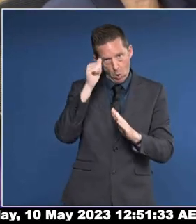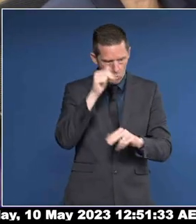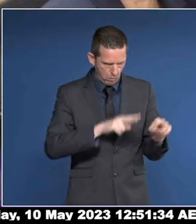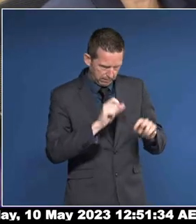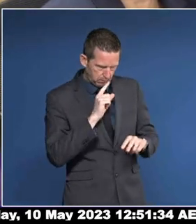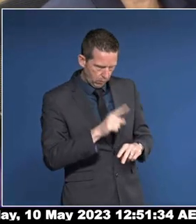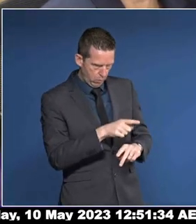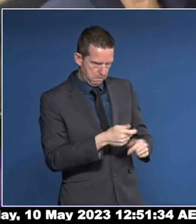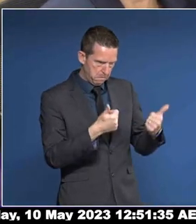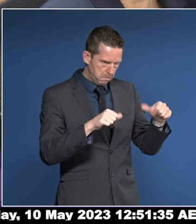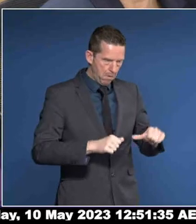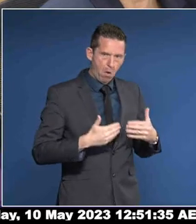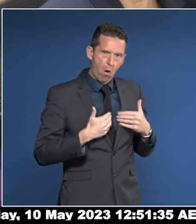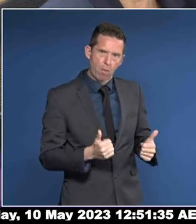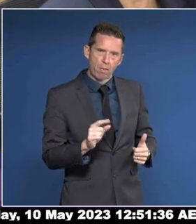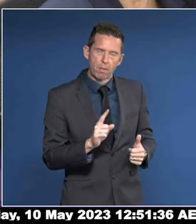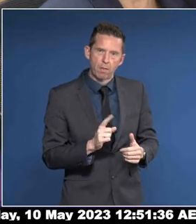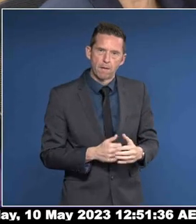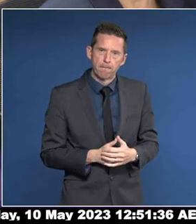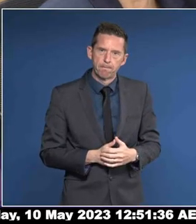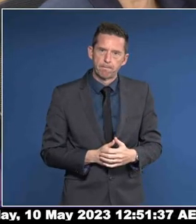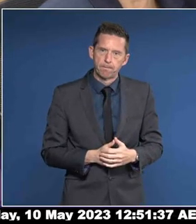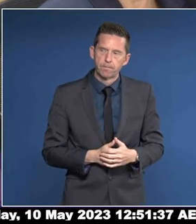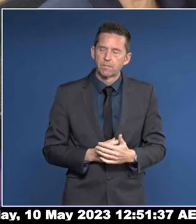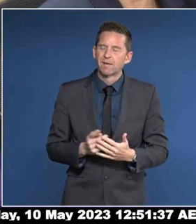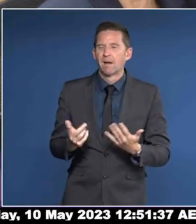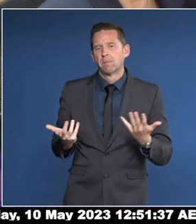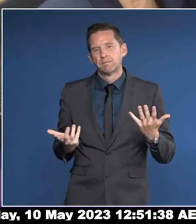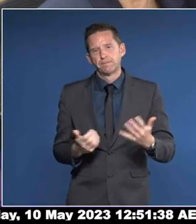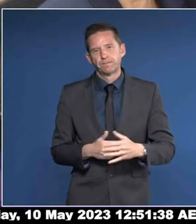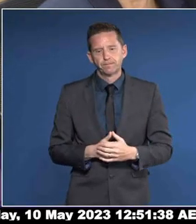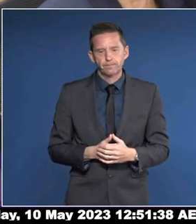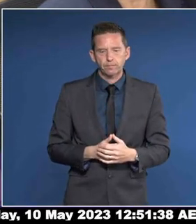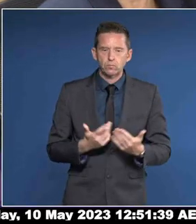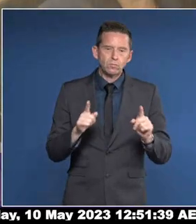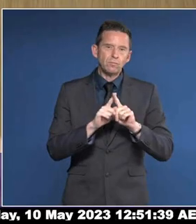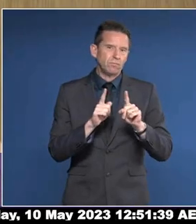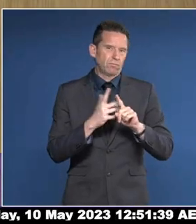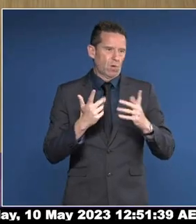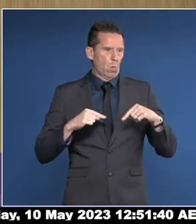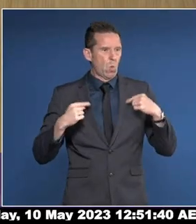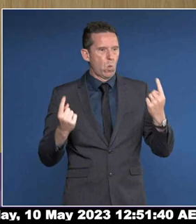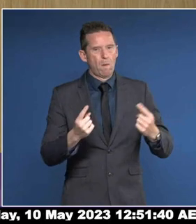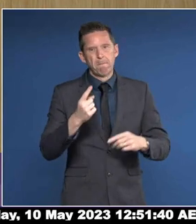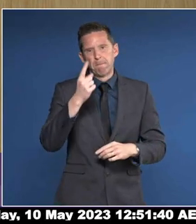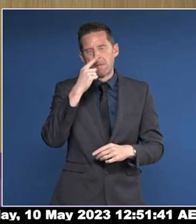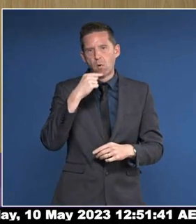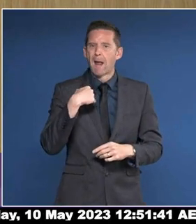health? MR CLARK: We have, as everybody does, the ability to make a general